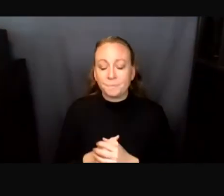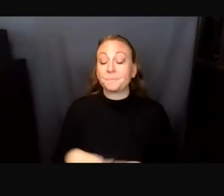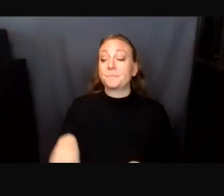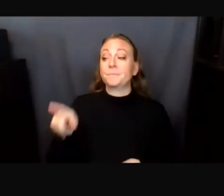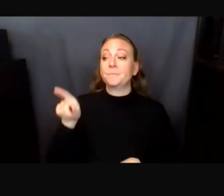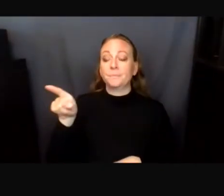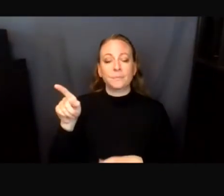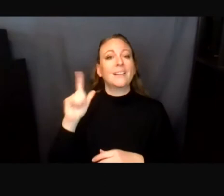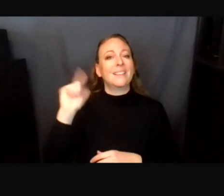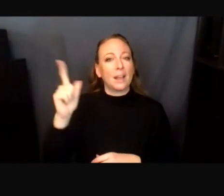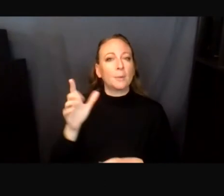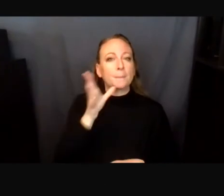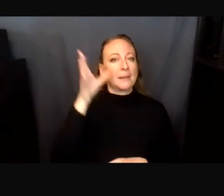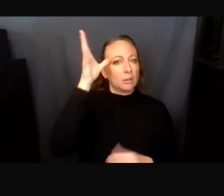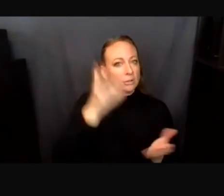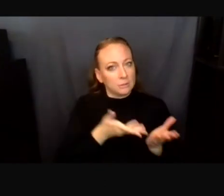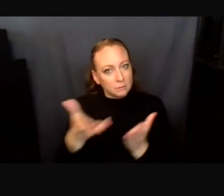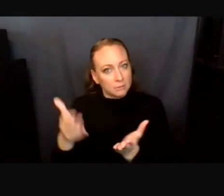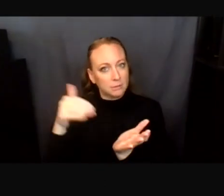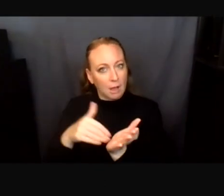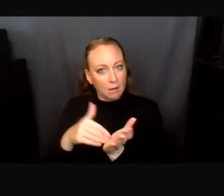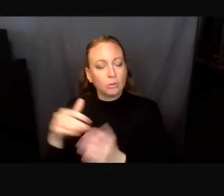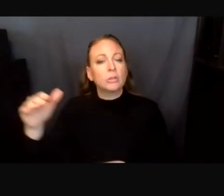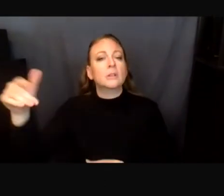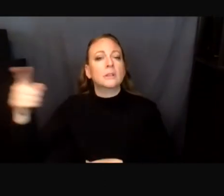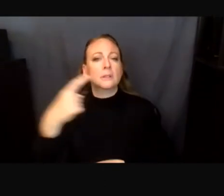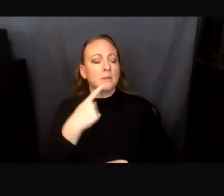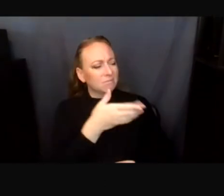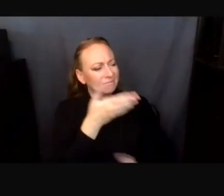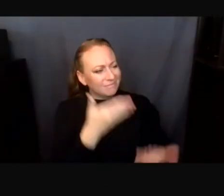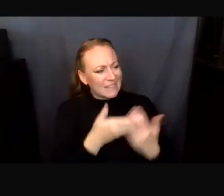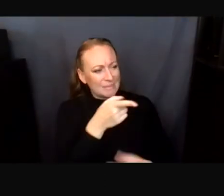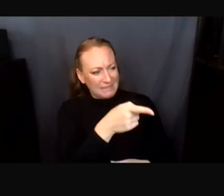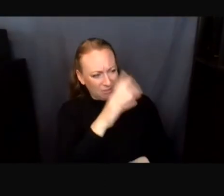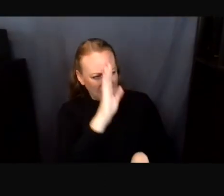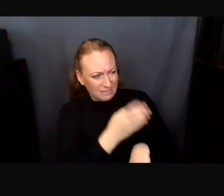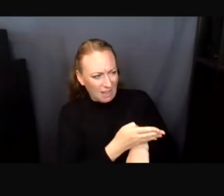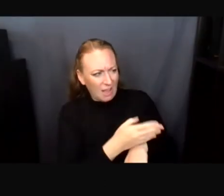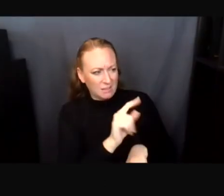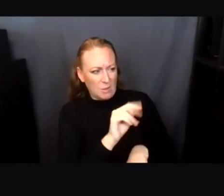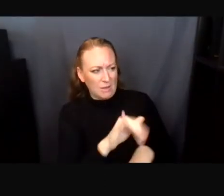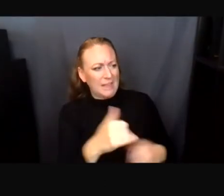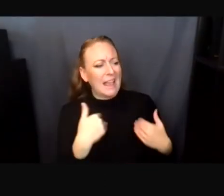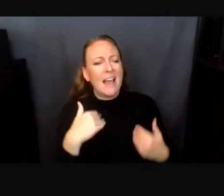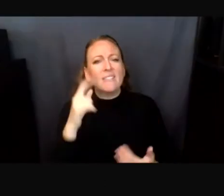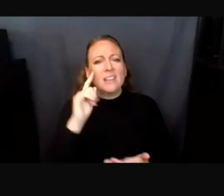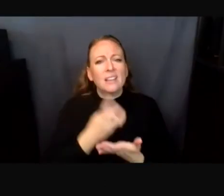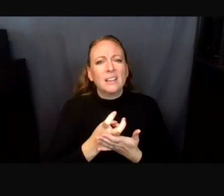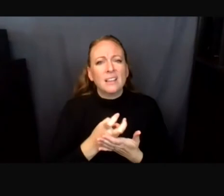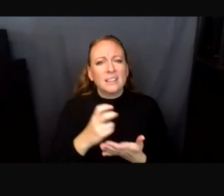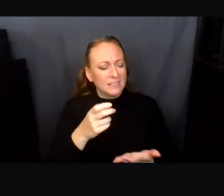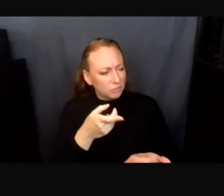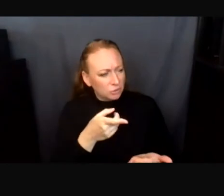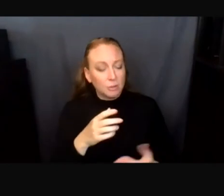it was, he thought an epileptic seizure. My parents didn't accept it